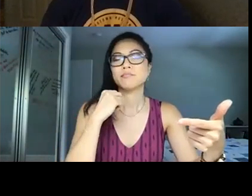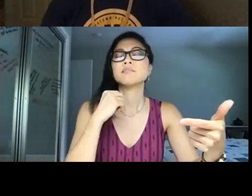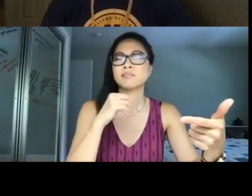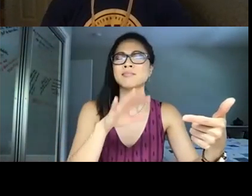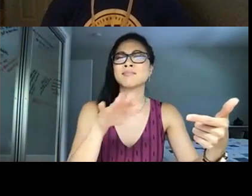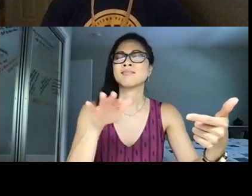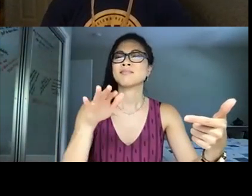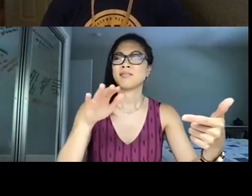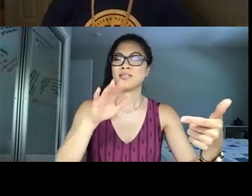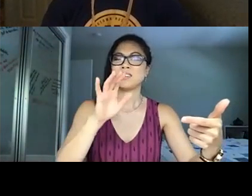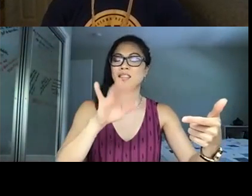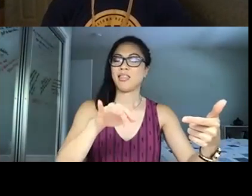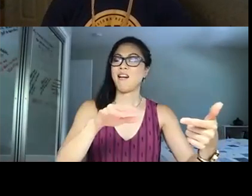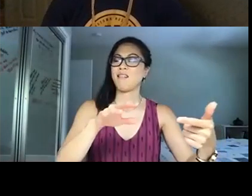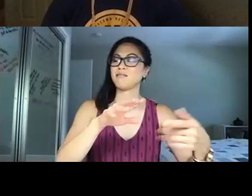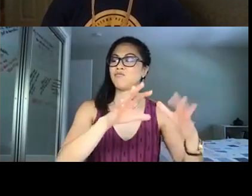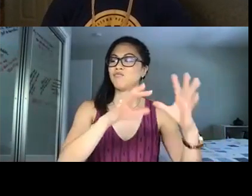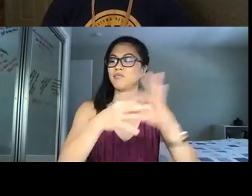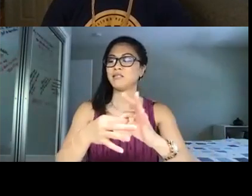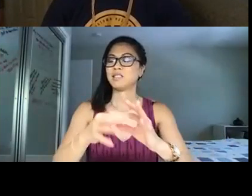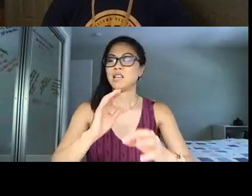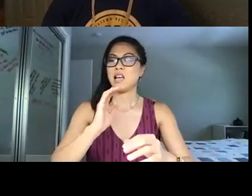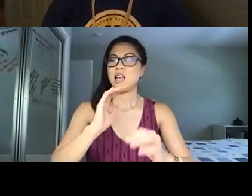able to work somehow you have made it, somehow you have, you